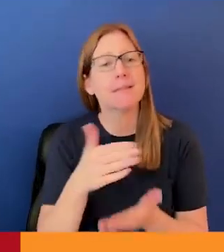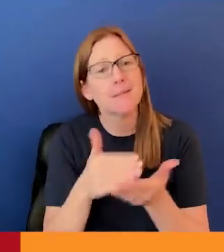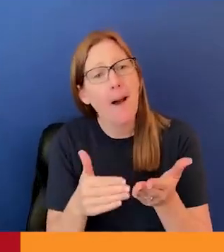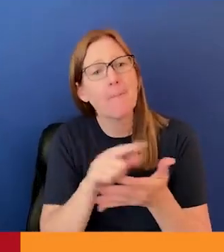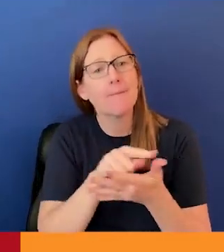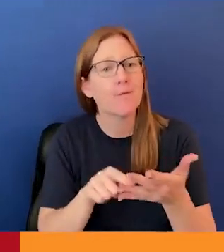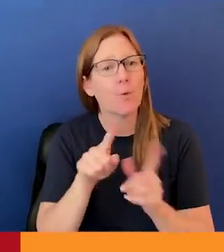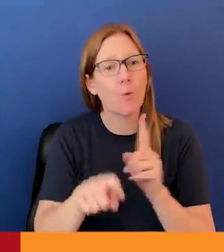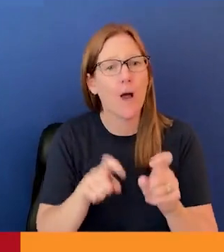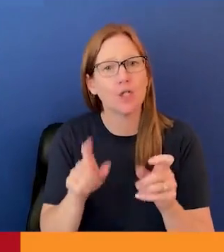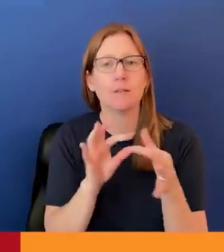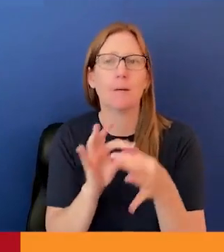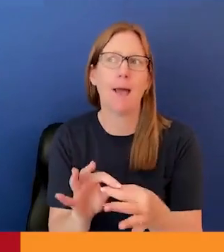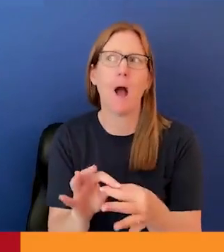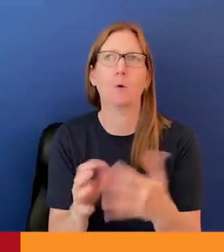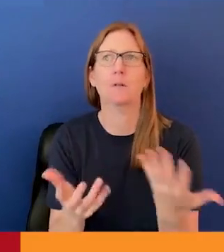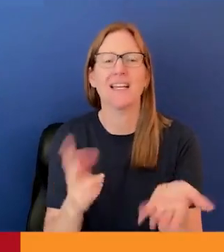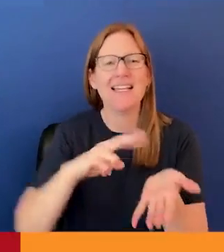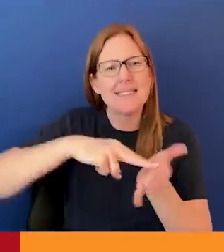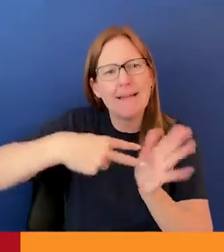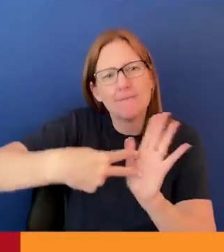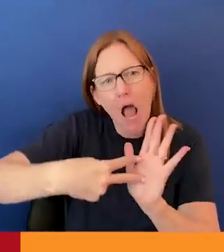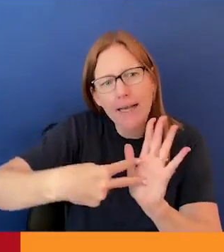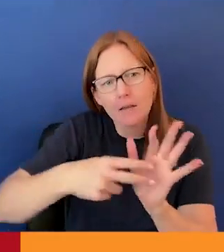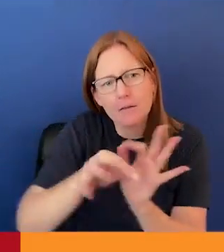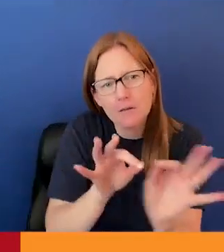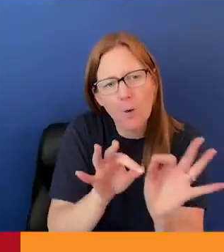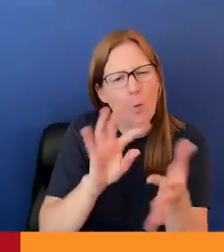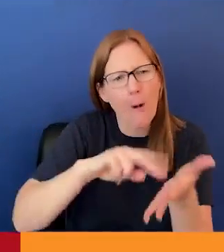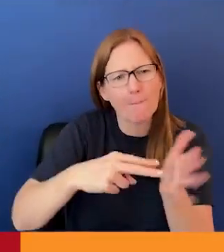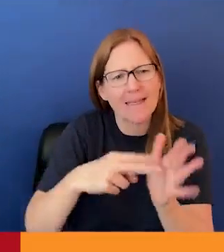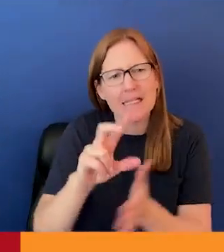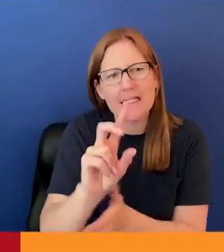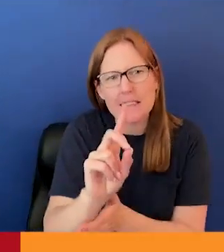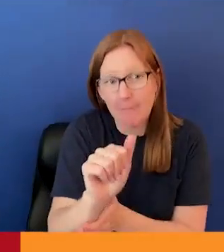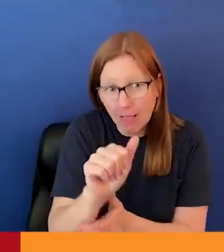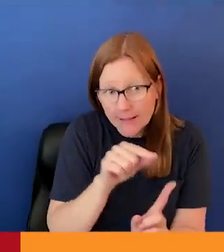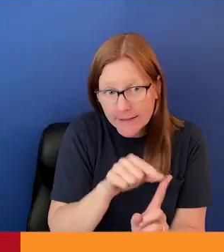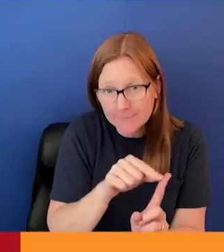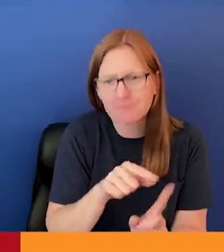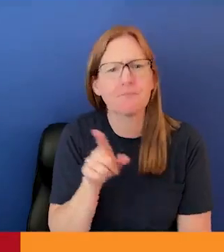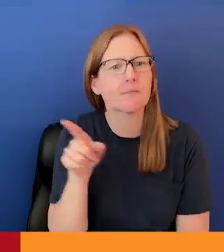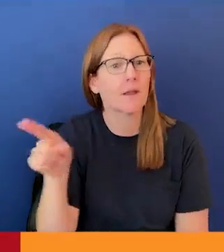related to defining disability. And provided on this slide is that